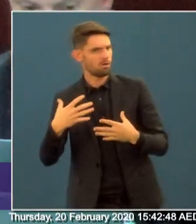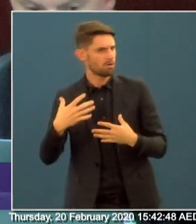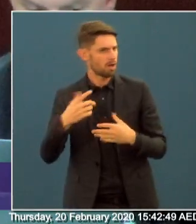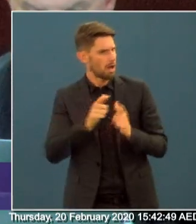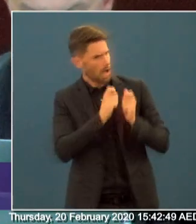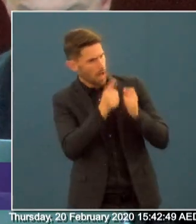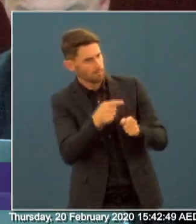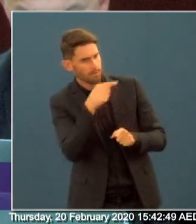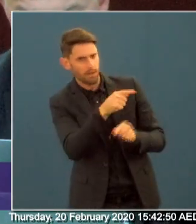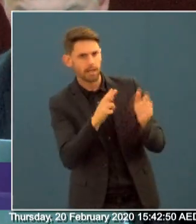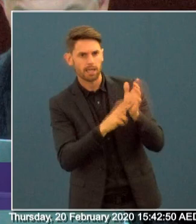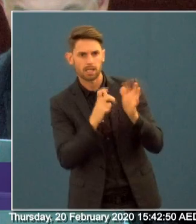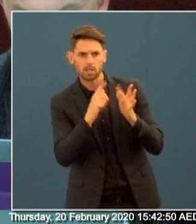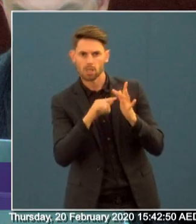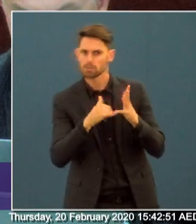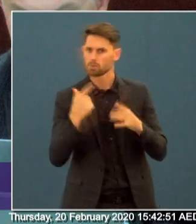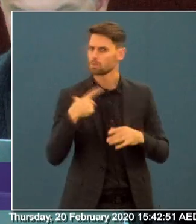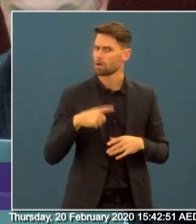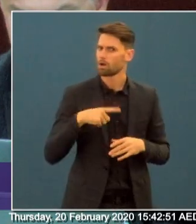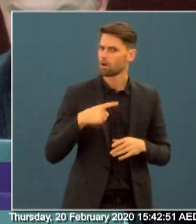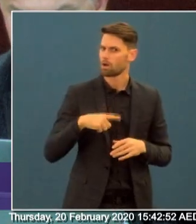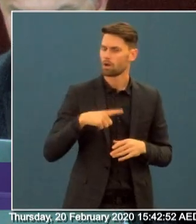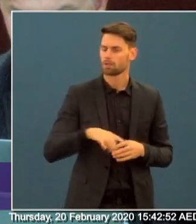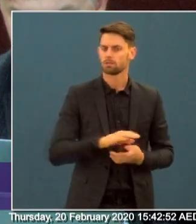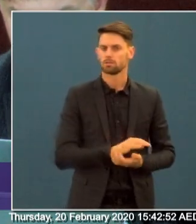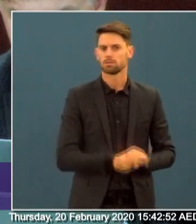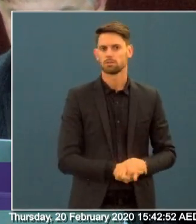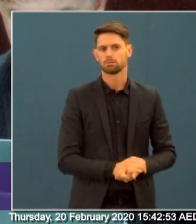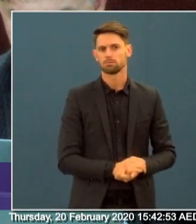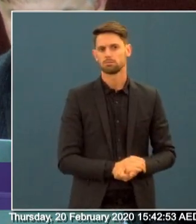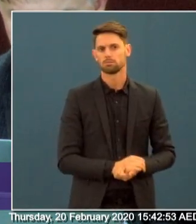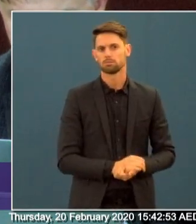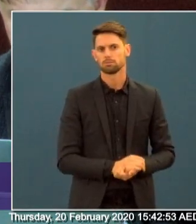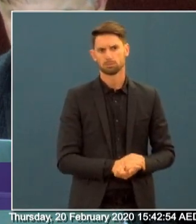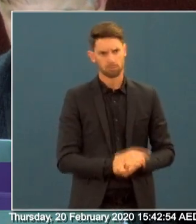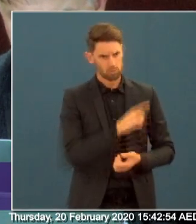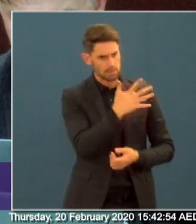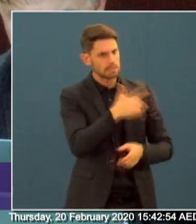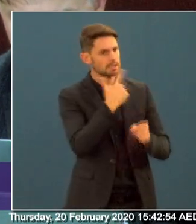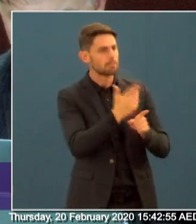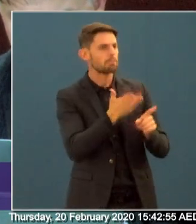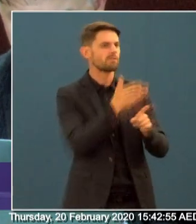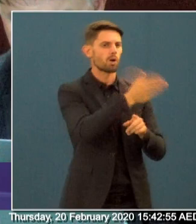Is it — you've referred to, for example, the Department of Ageing and Disability and Home Care,